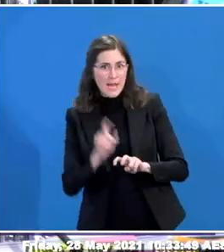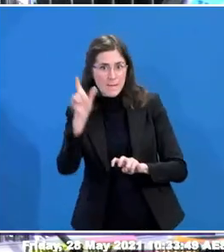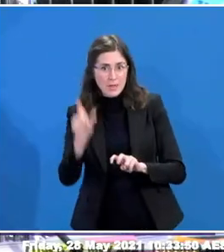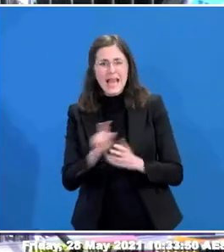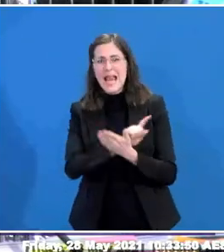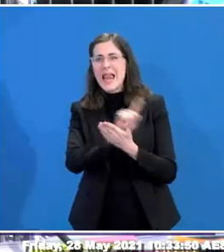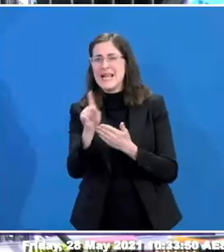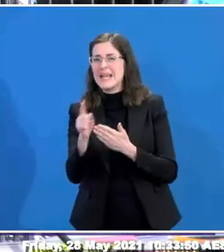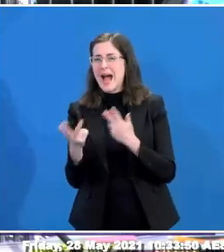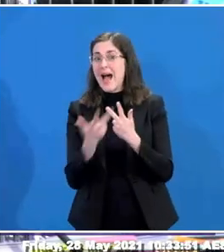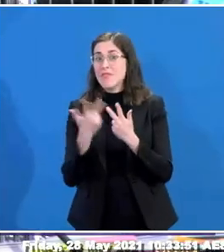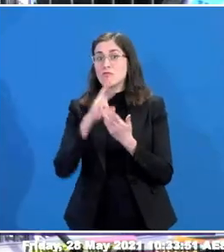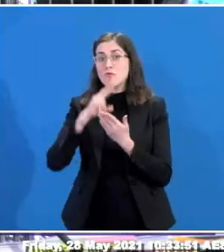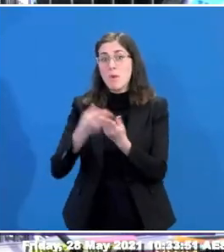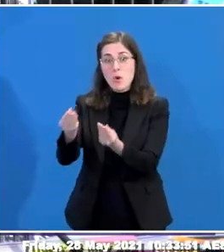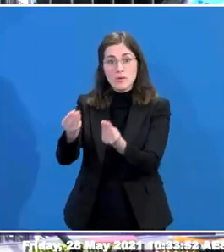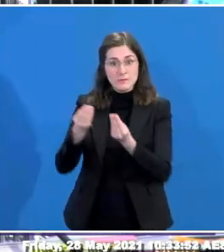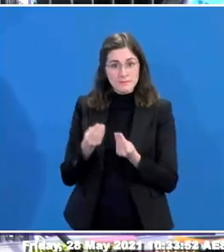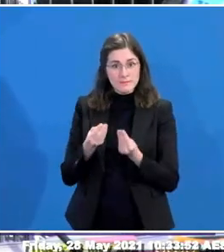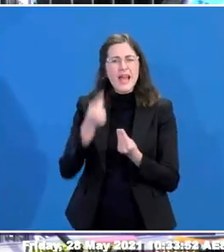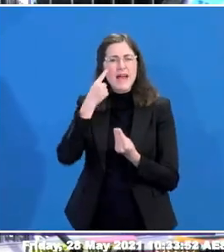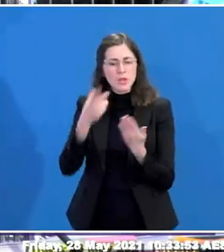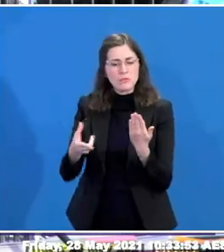copy of that is behind tab 136.